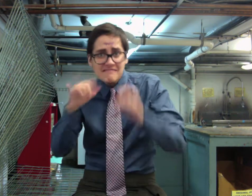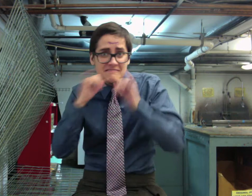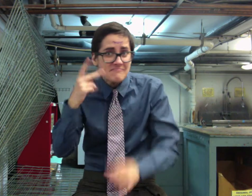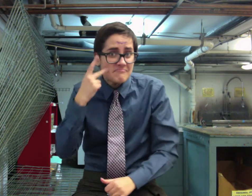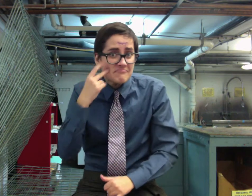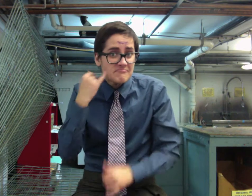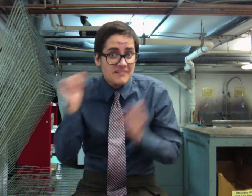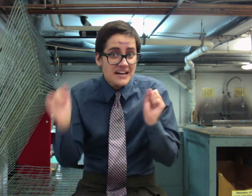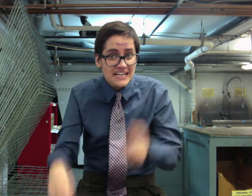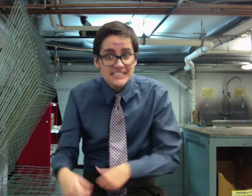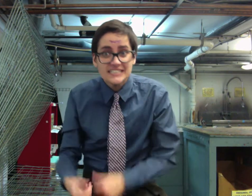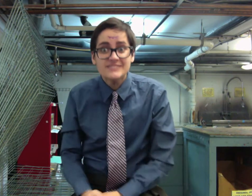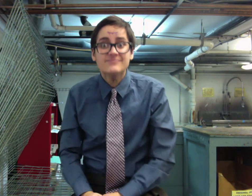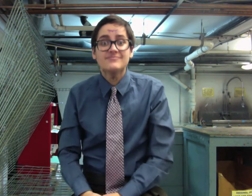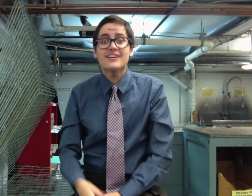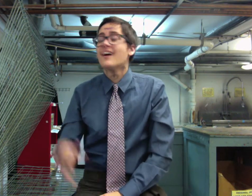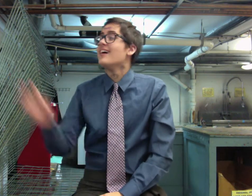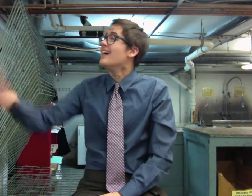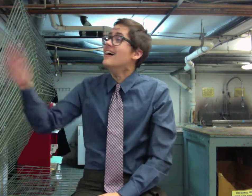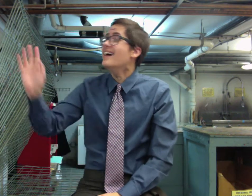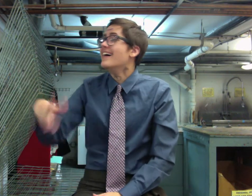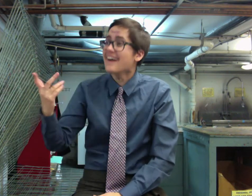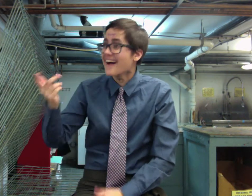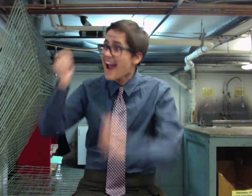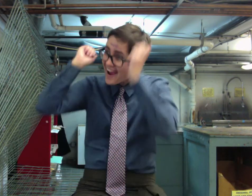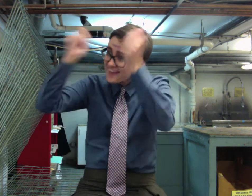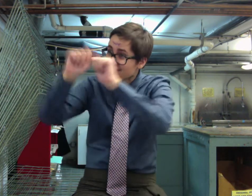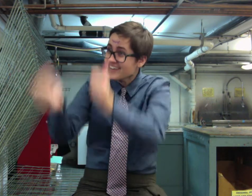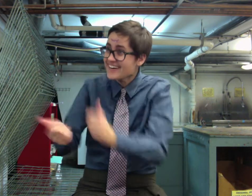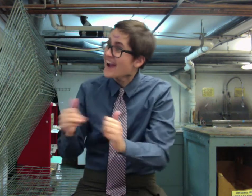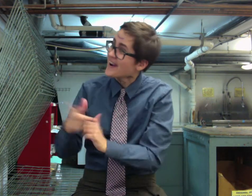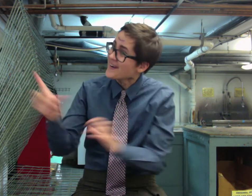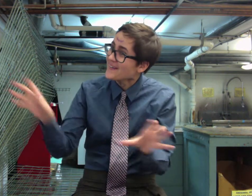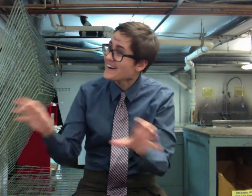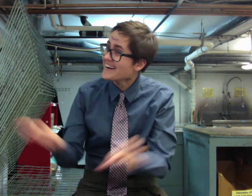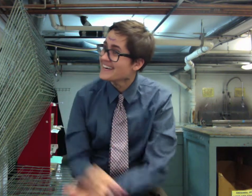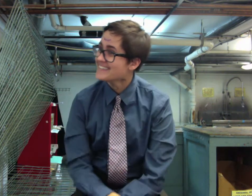radio station! Let's see if we can get an interview! Mr. Hooded Figure, how are you doing today?